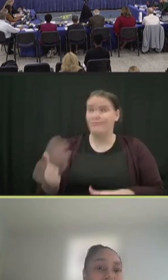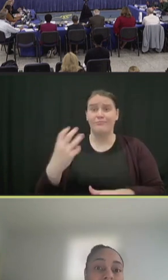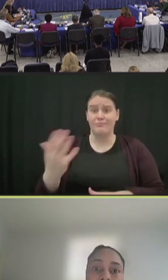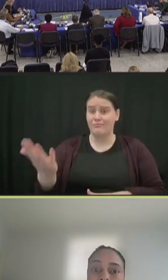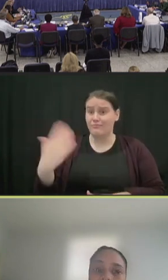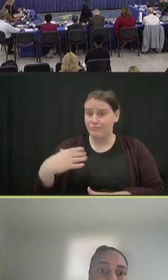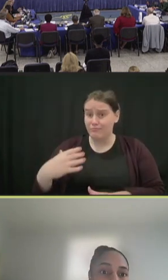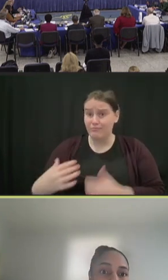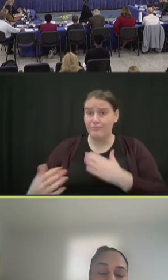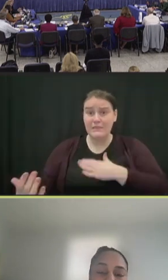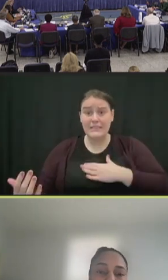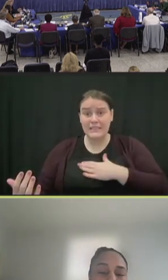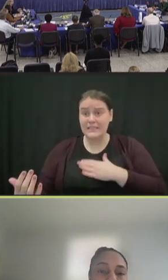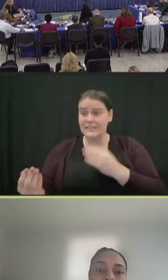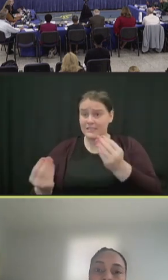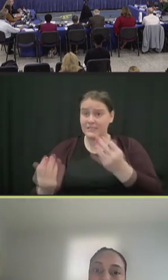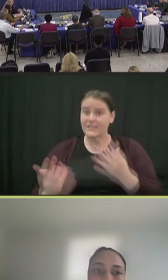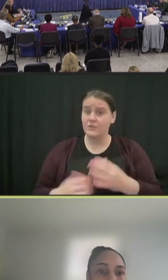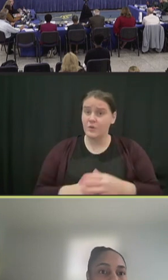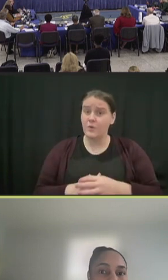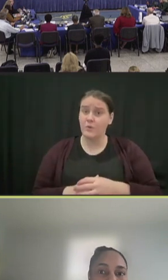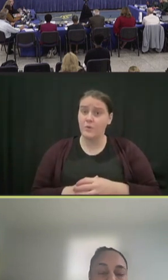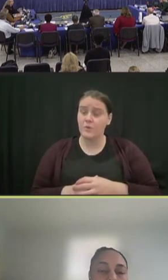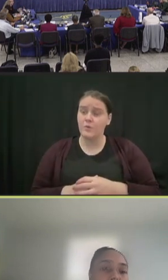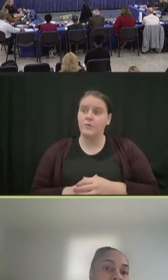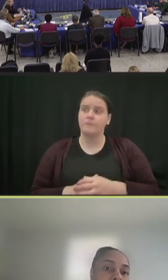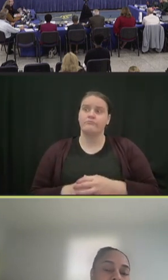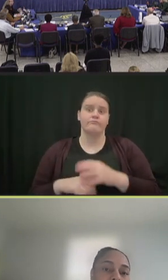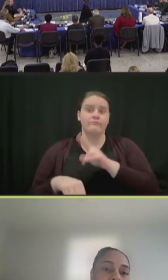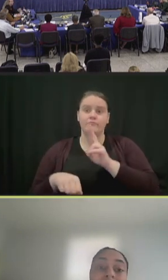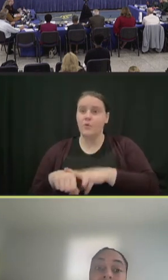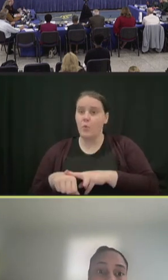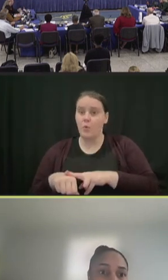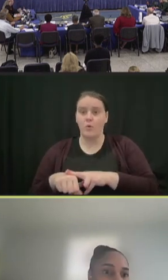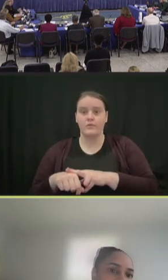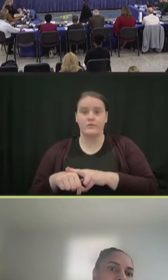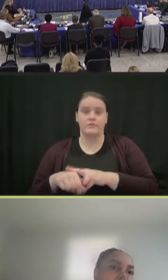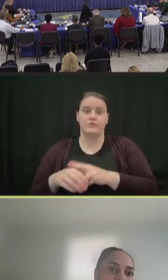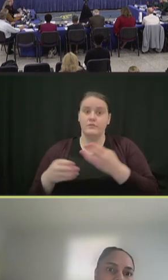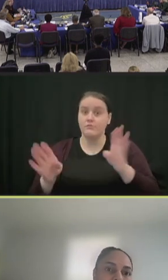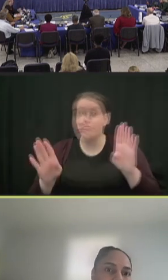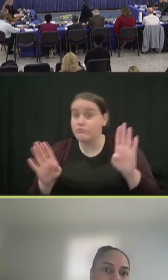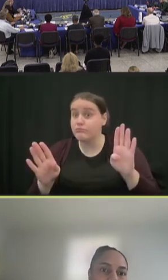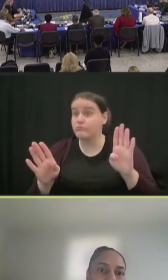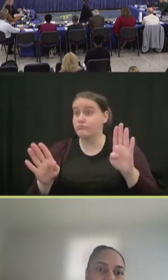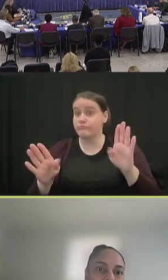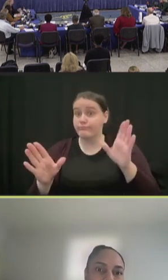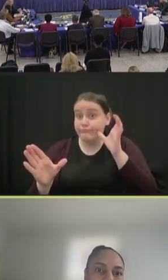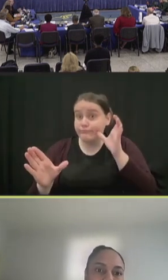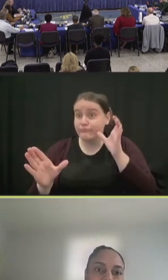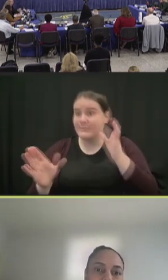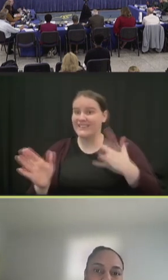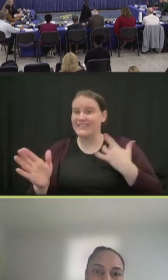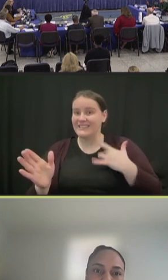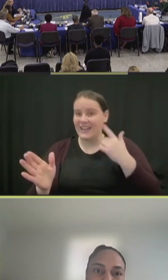just let us know we are absolutely always excited to have the conversation.